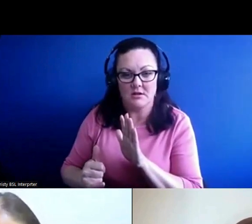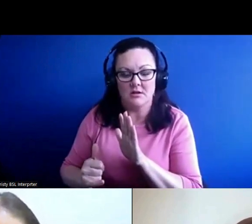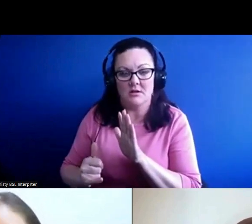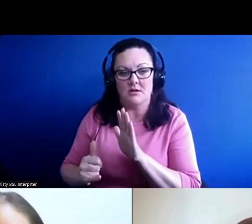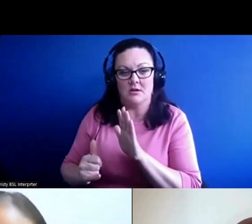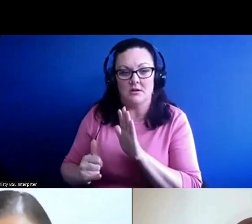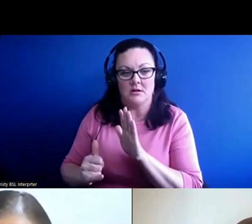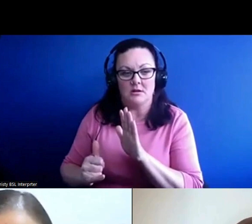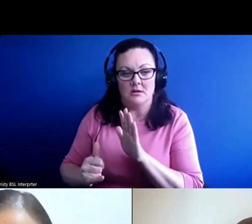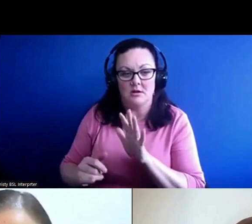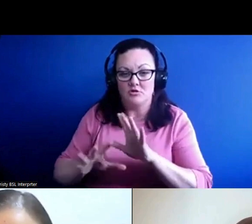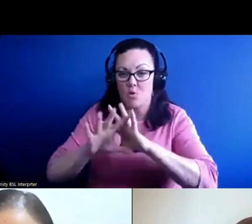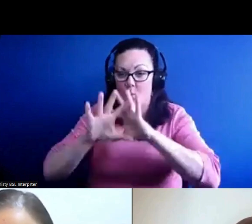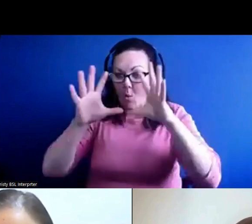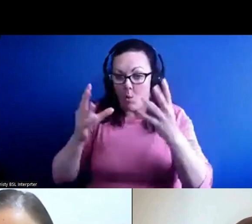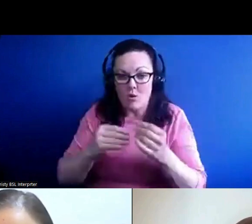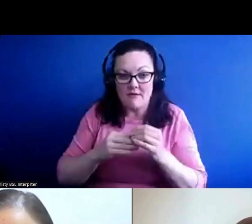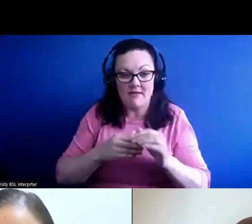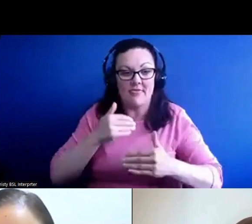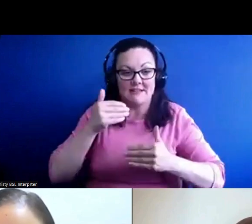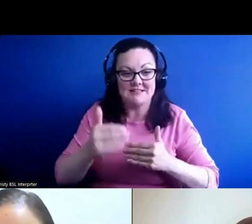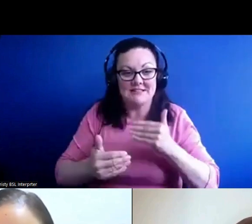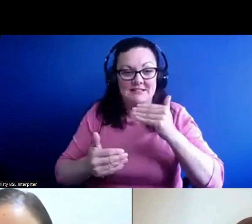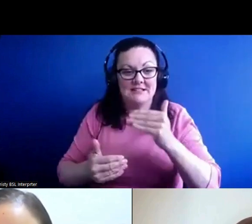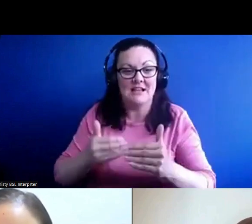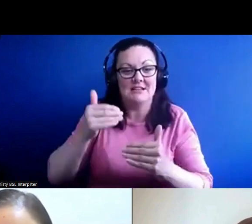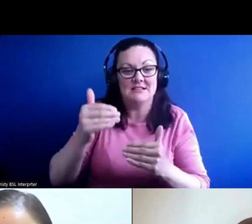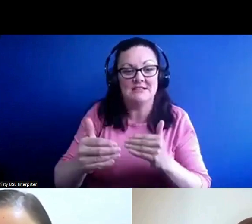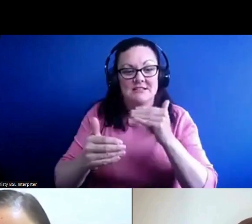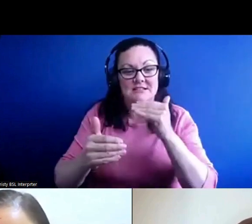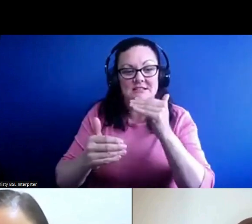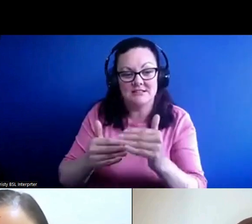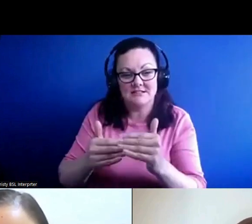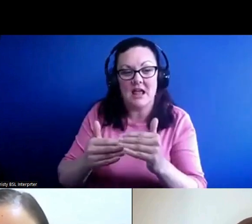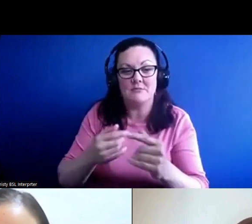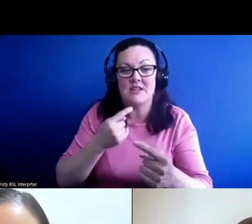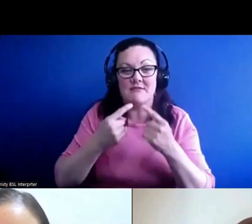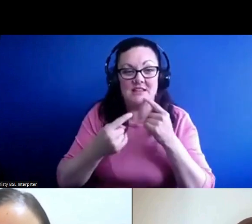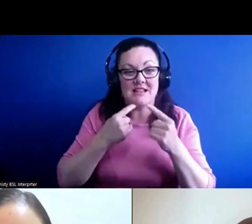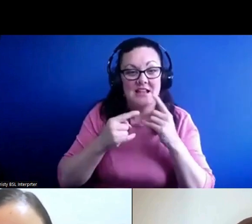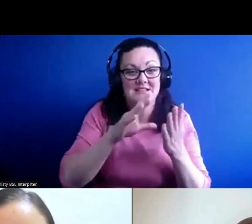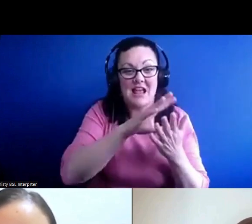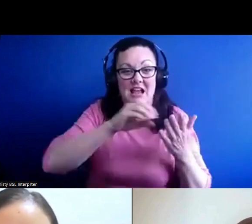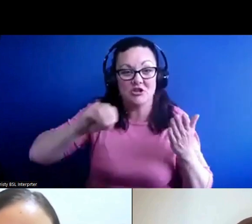all those steps of that data extraction, of the